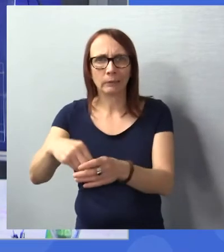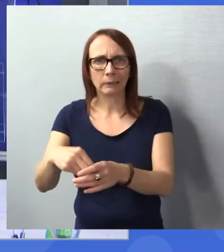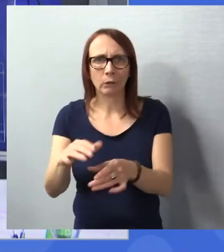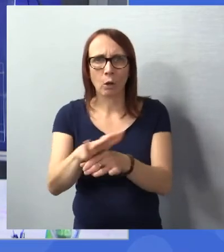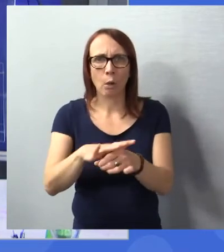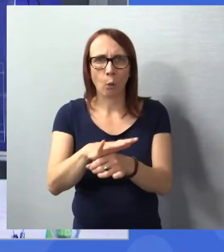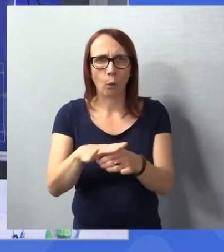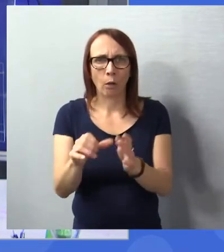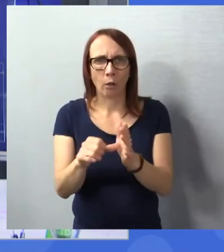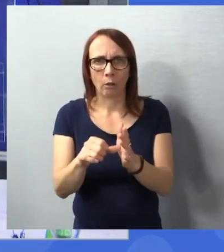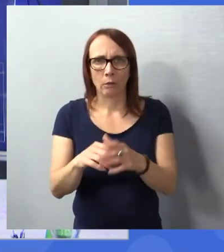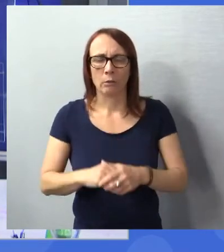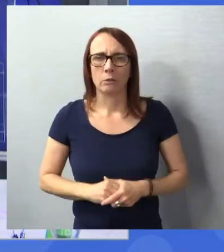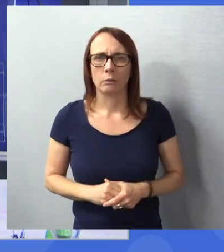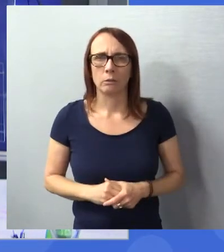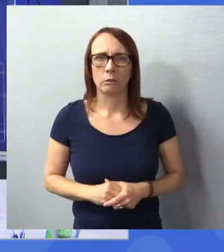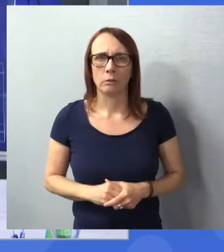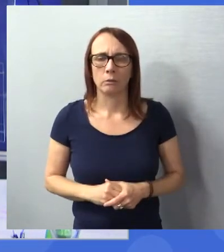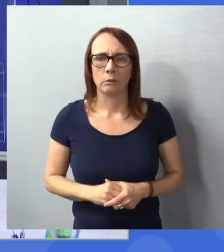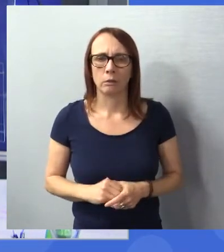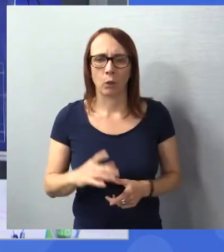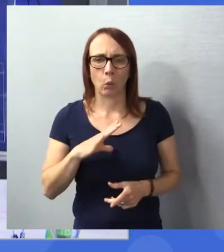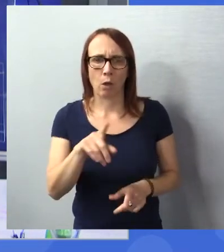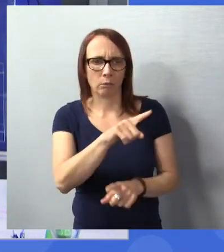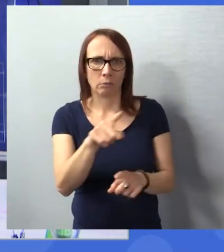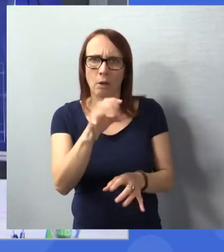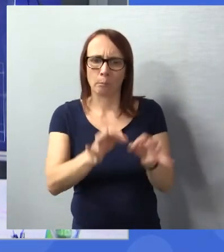lacking at the moment greater accountability for politicians manifests